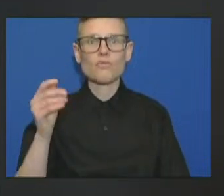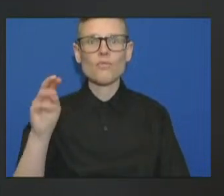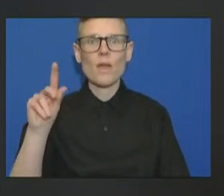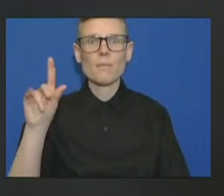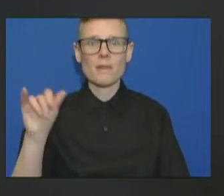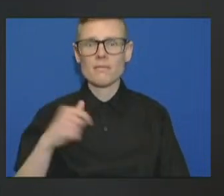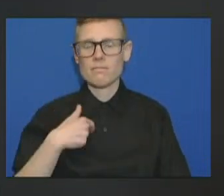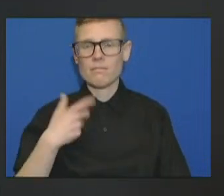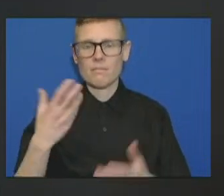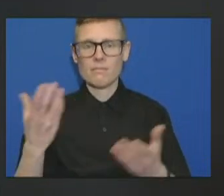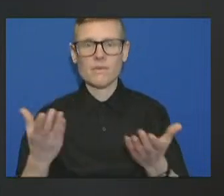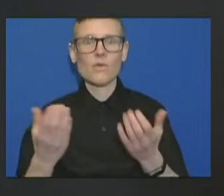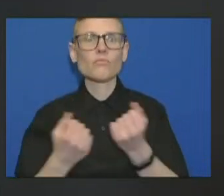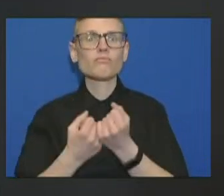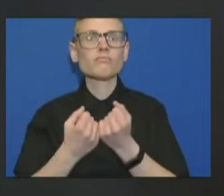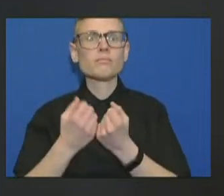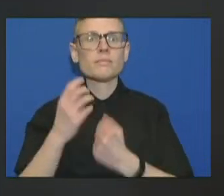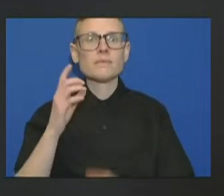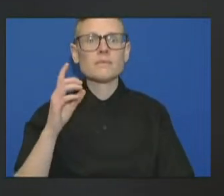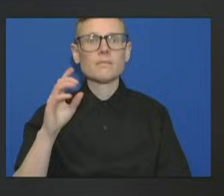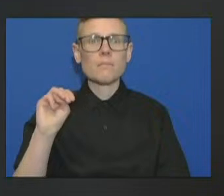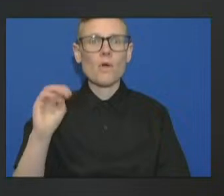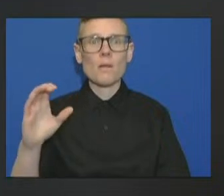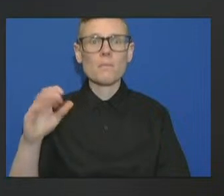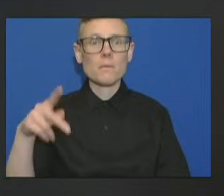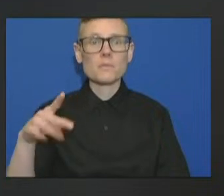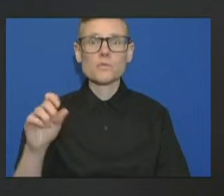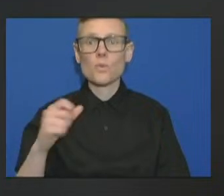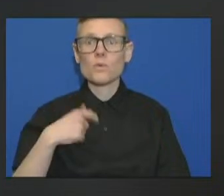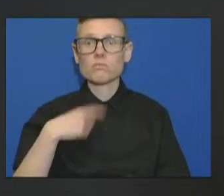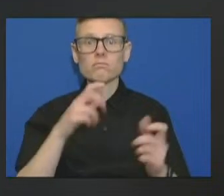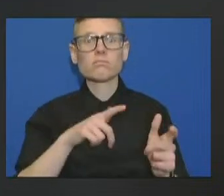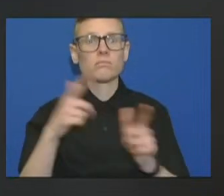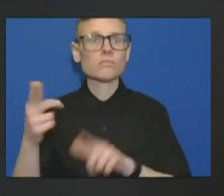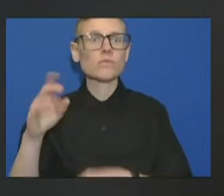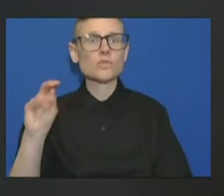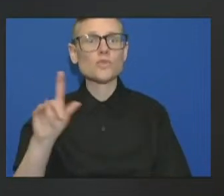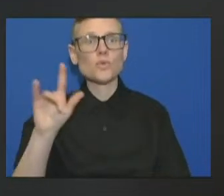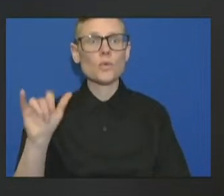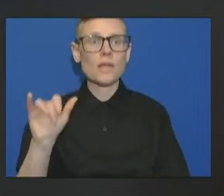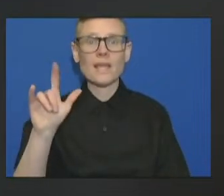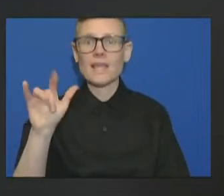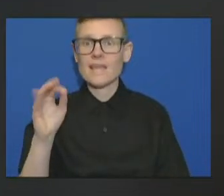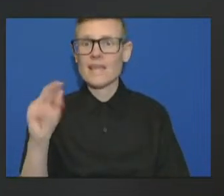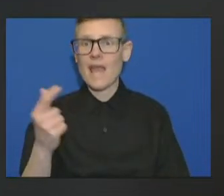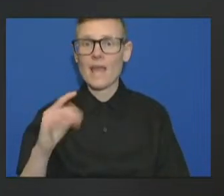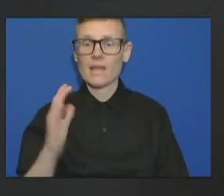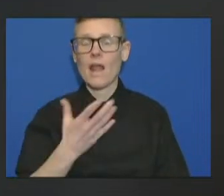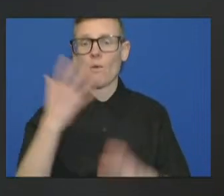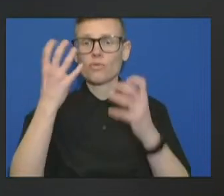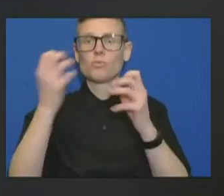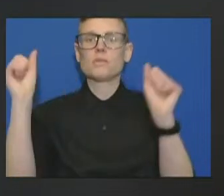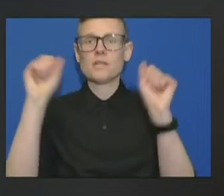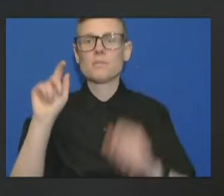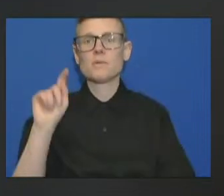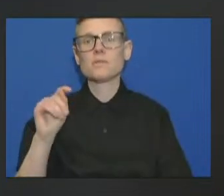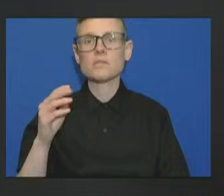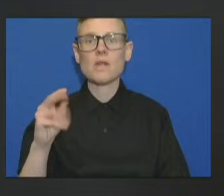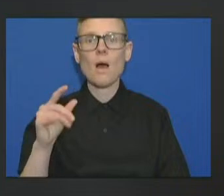presentation. My name is Chris Cram, the director of communications for Montgomery County Public Schools. I want to quickly turn it over to the